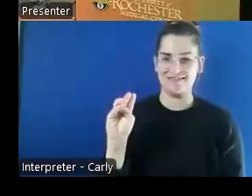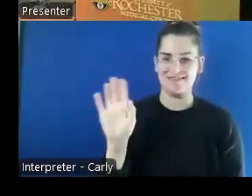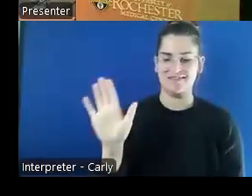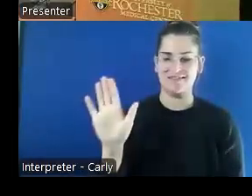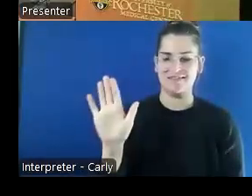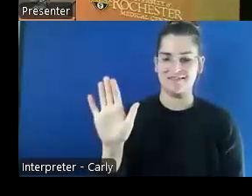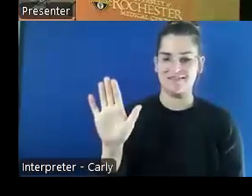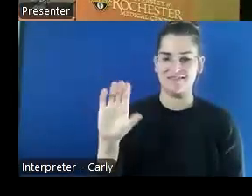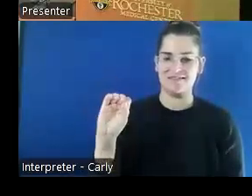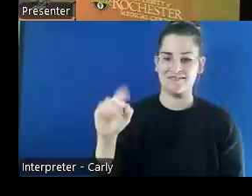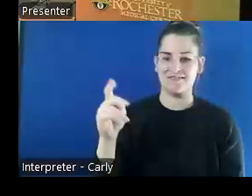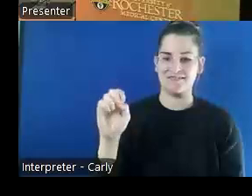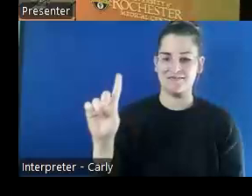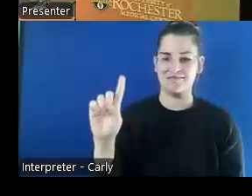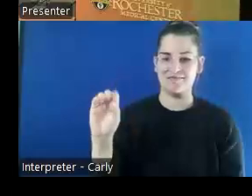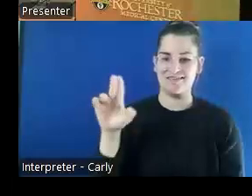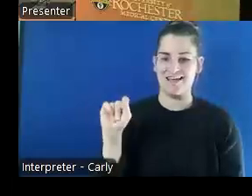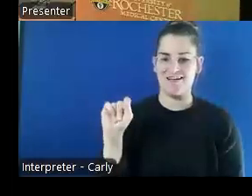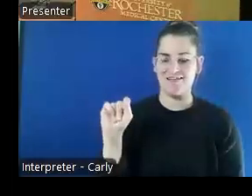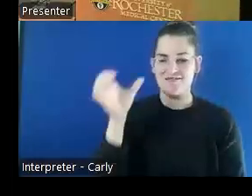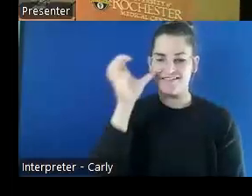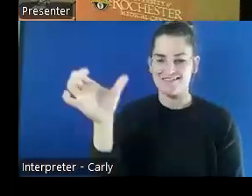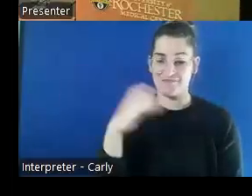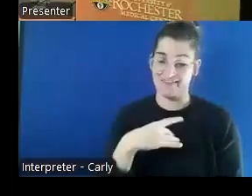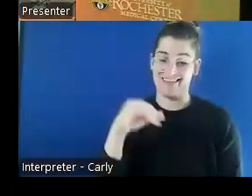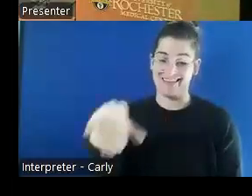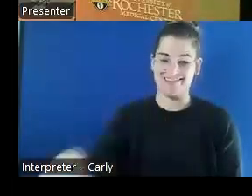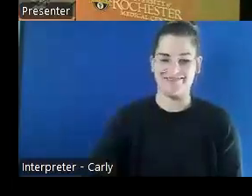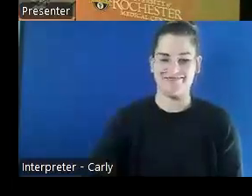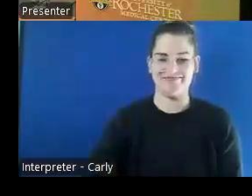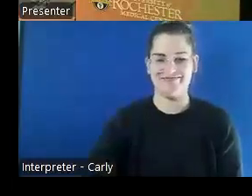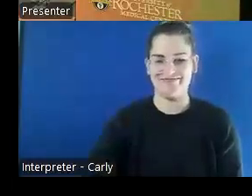out concept because I really like that so I was thinking about when you were saying that